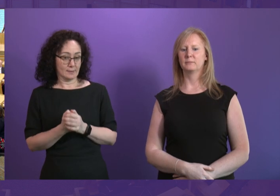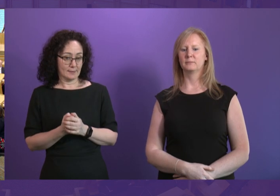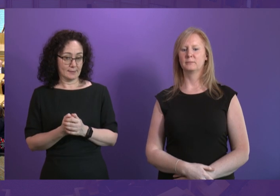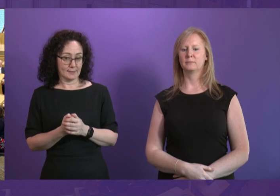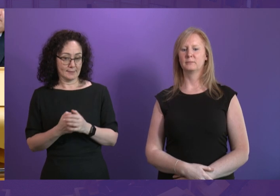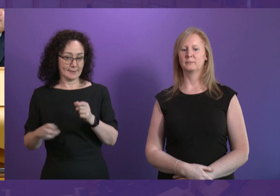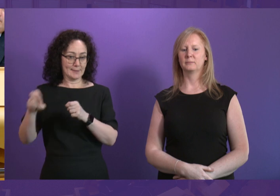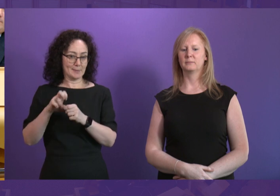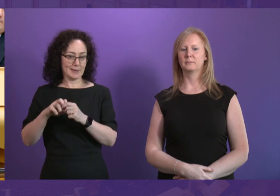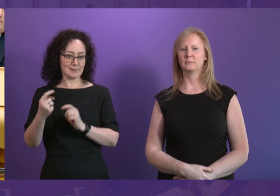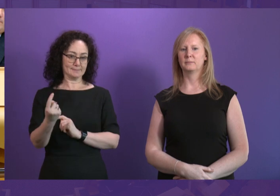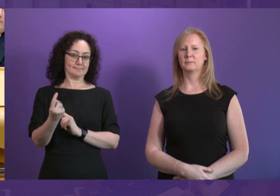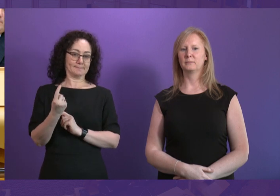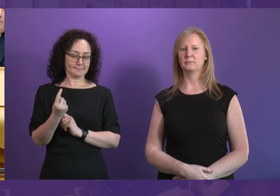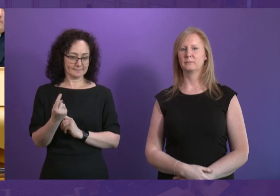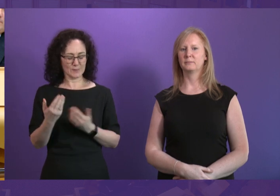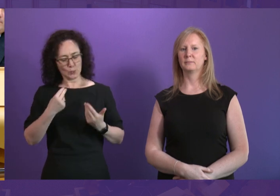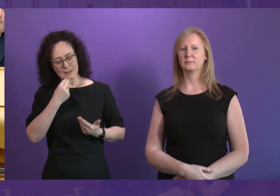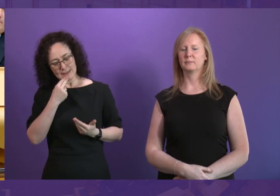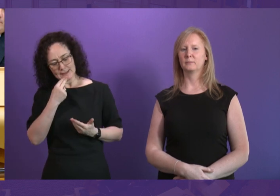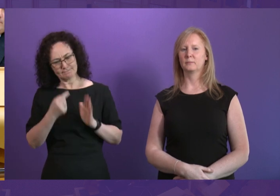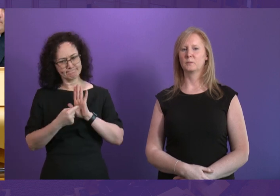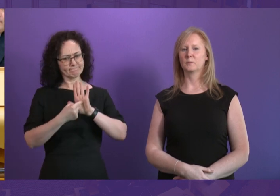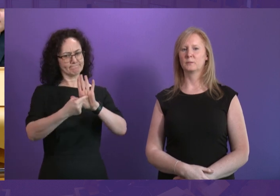important to demonstrate that Scotland is an open, outward-looking country and that